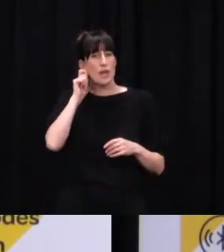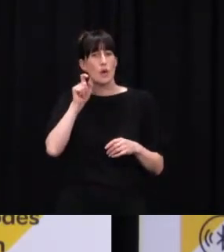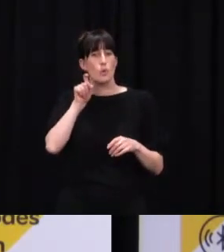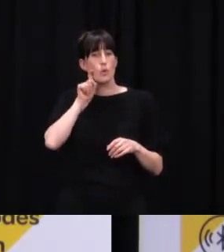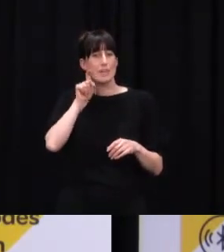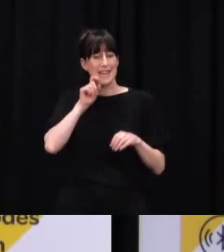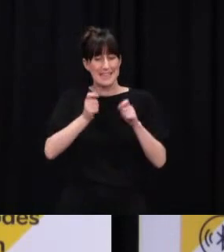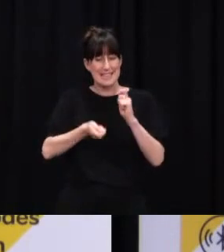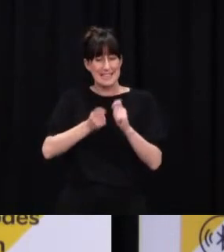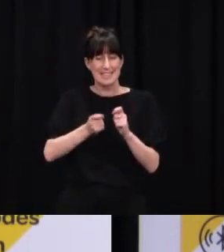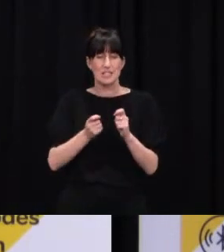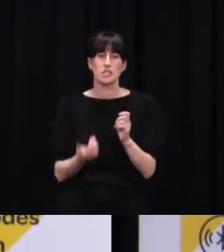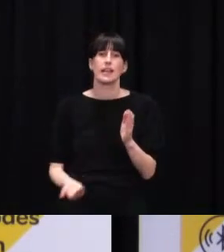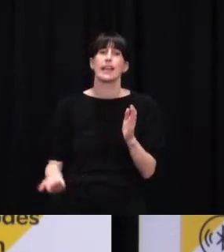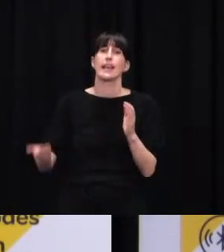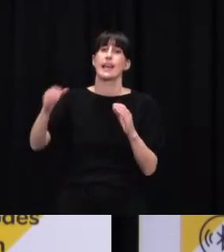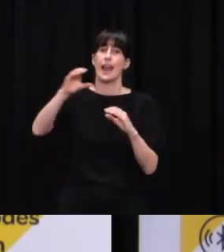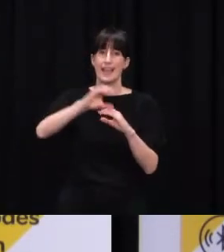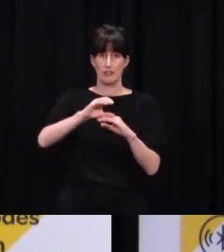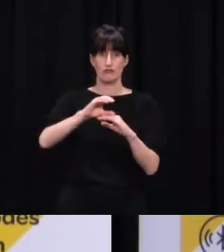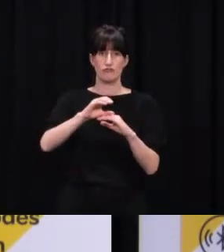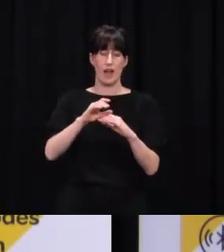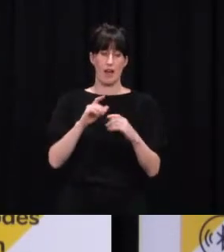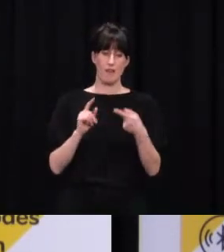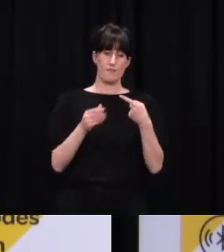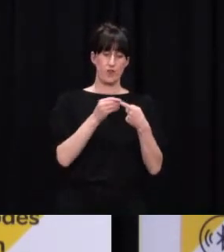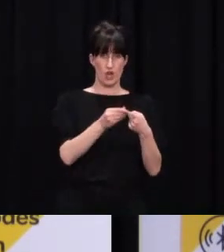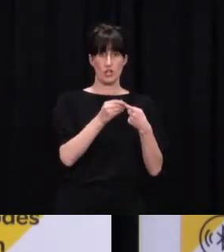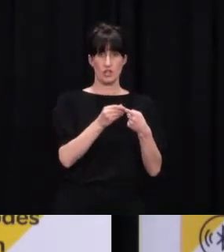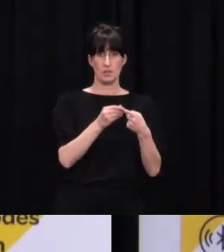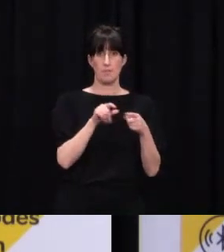the waste water test something